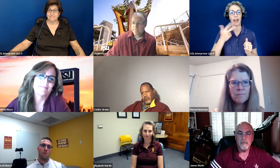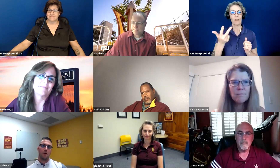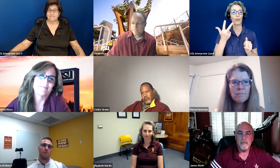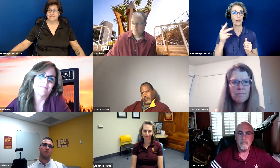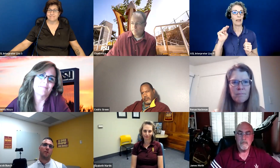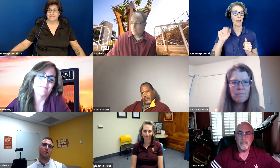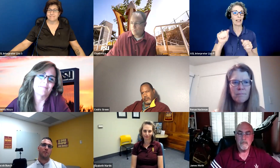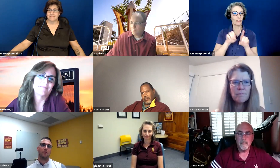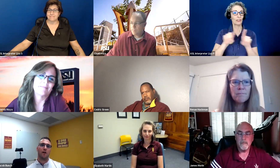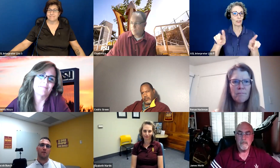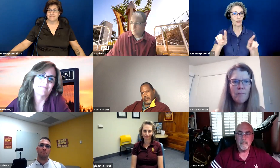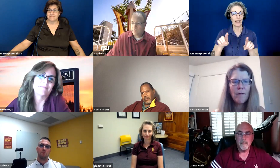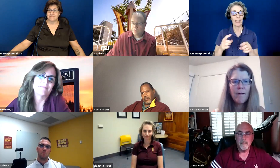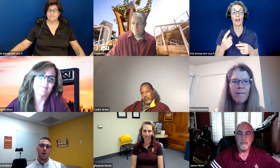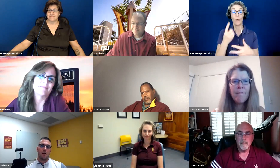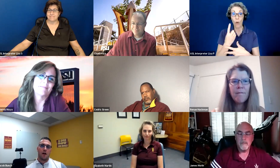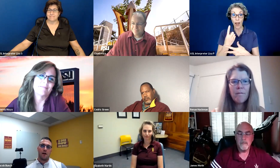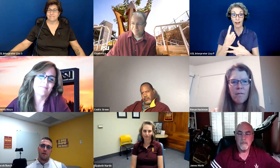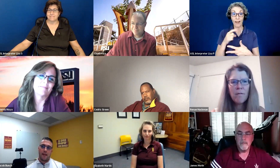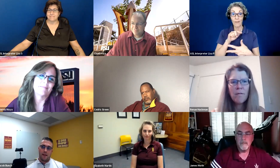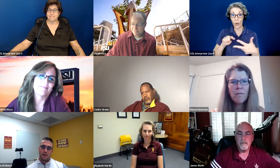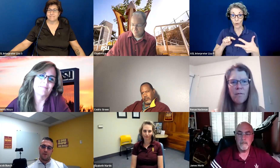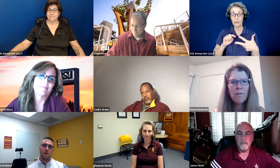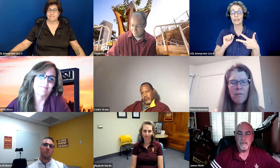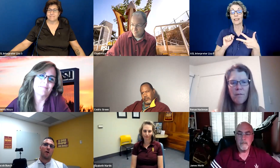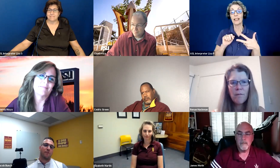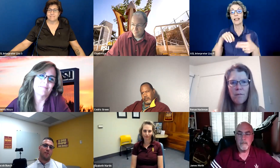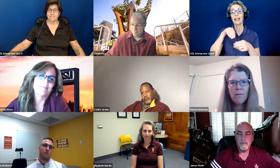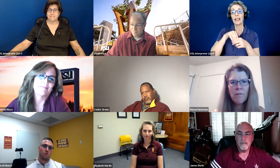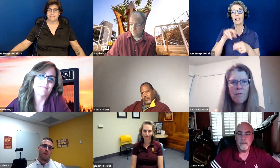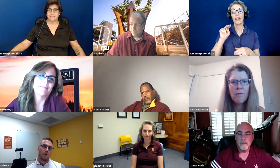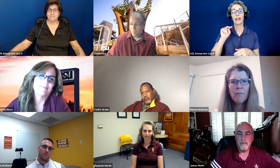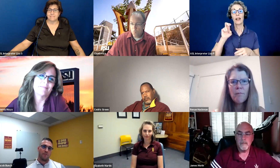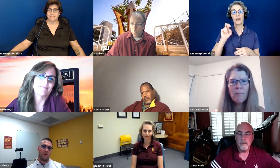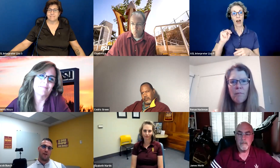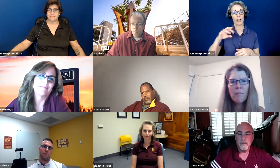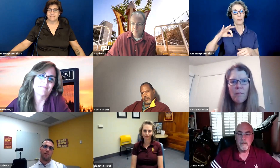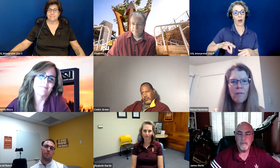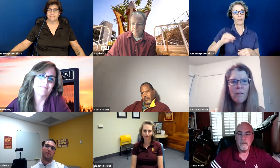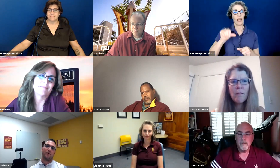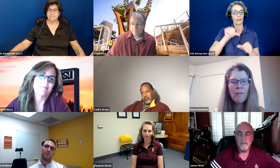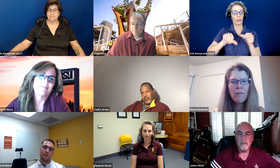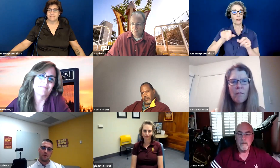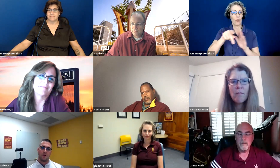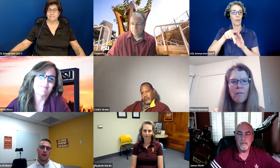One of which is in nonprofit and social policy from ASU in 2010.